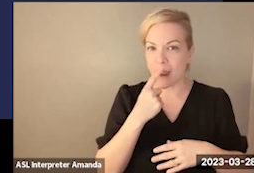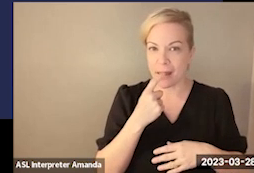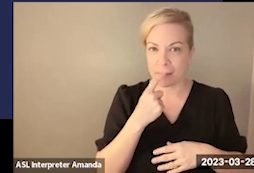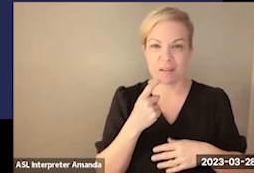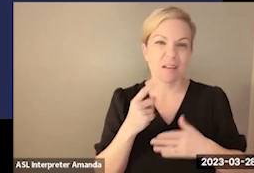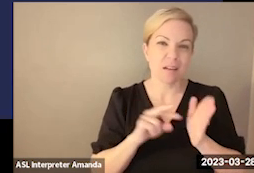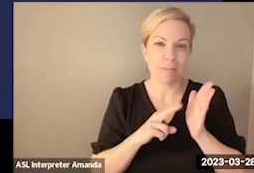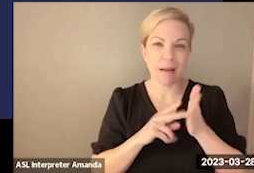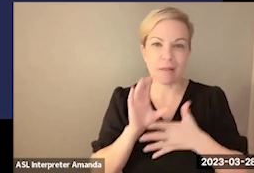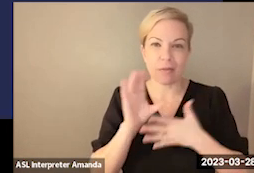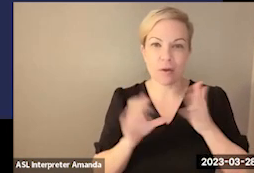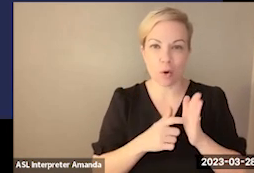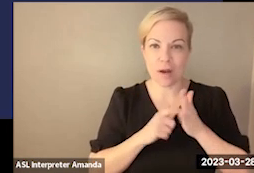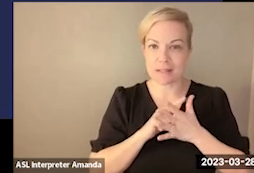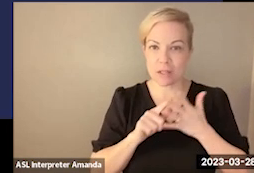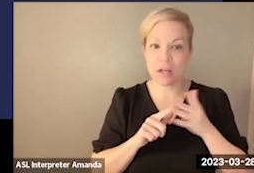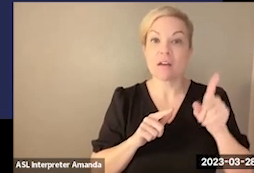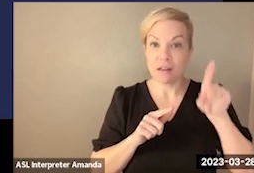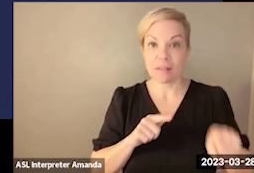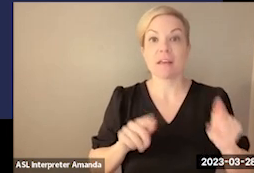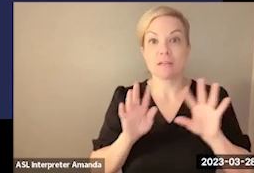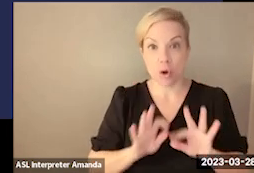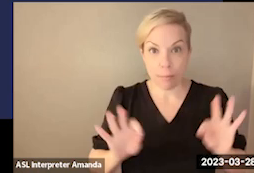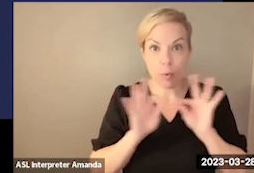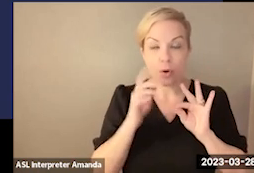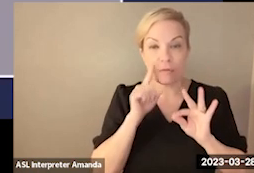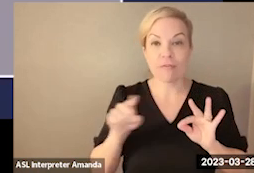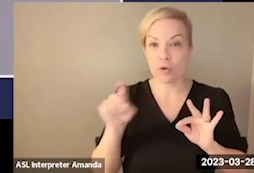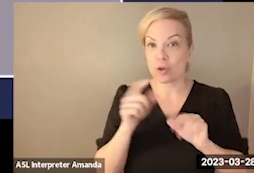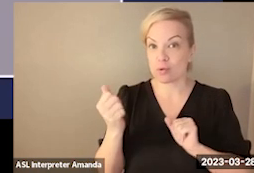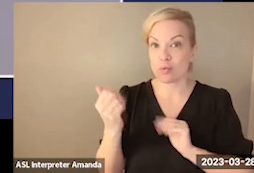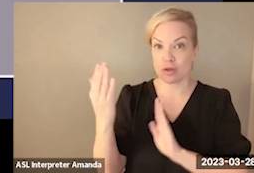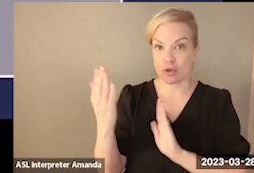Debbie Stine, Science & Technology Policy Academy: And these are the things that are important for you to address in any sort of analysis.